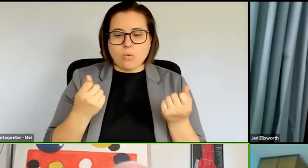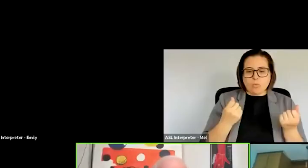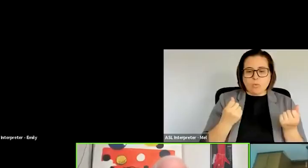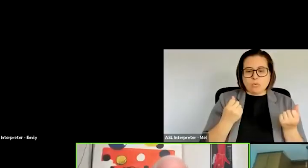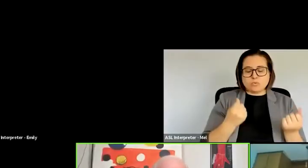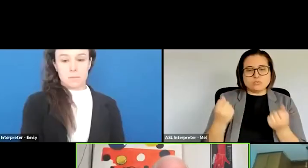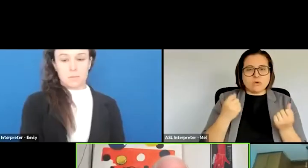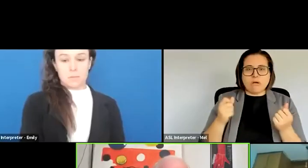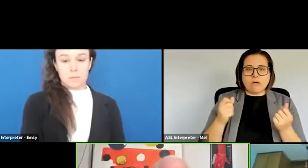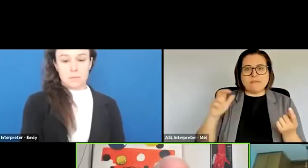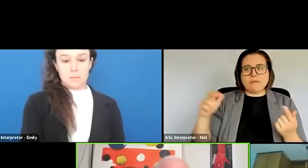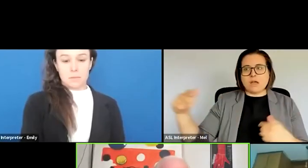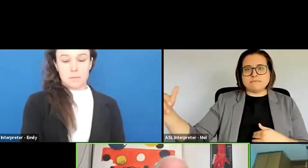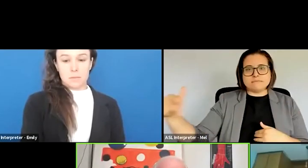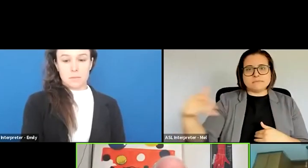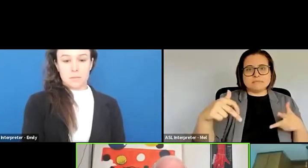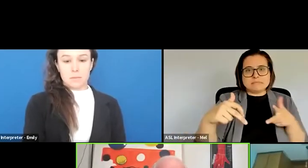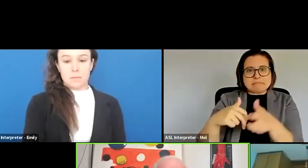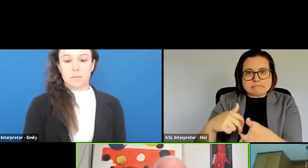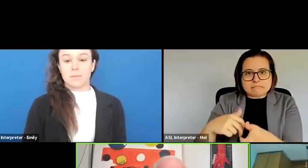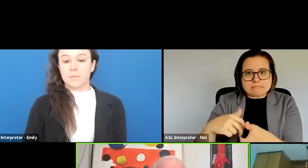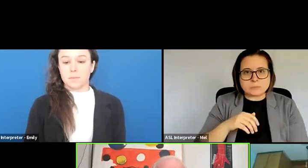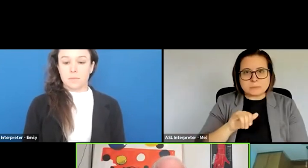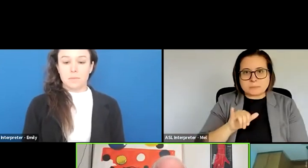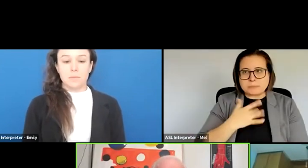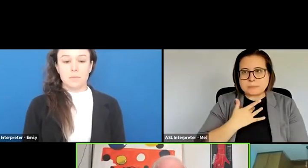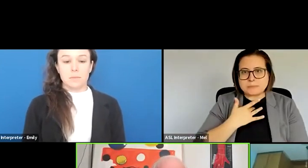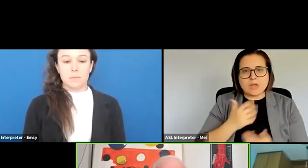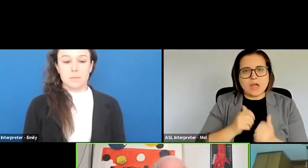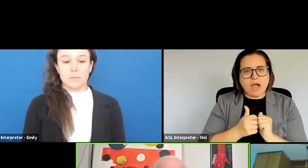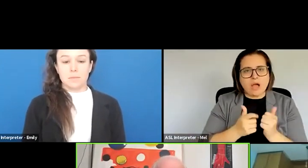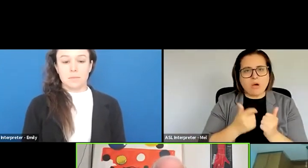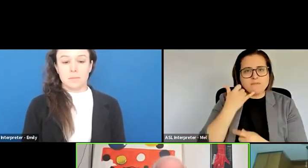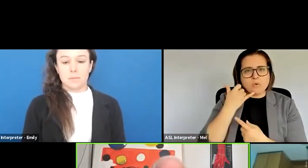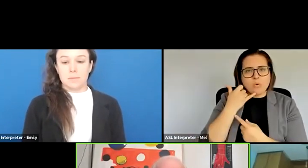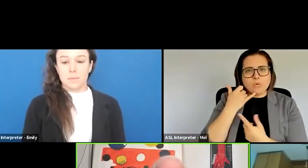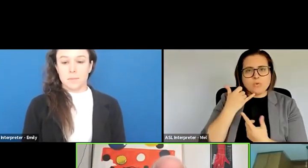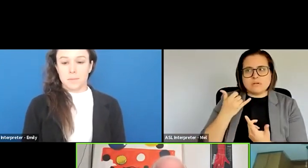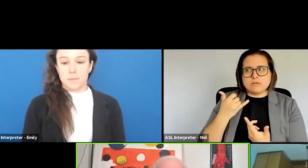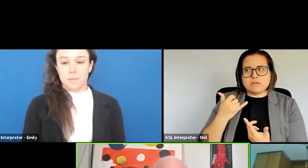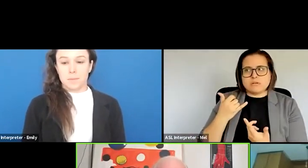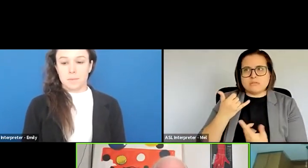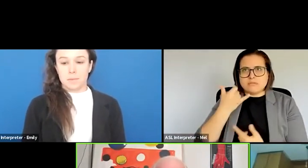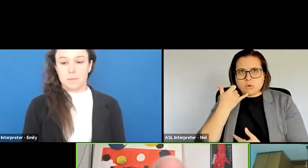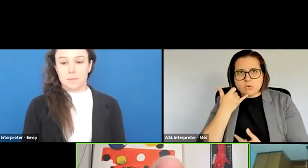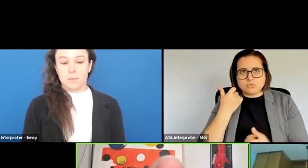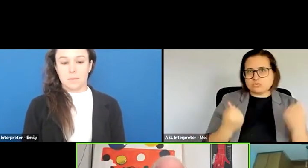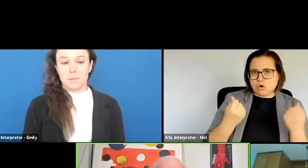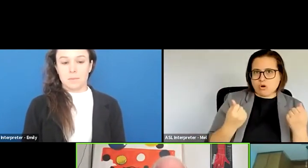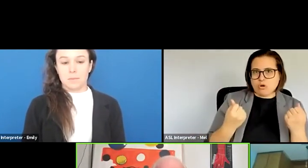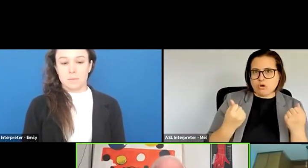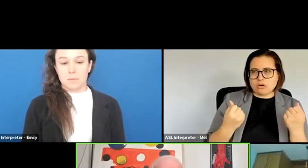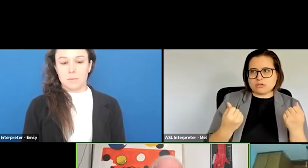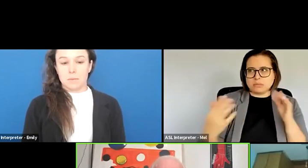phone and gets run over by a car, and the question is how does the phone and the car collaborate to